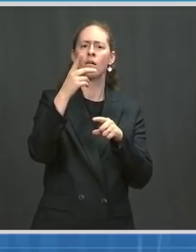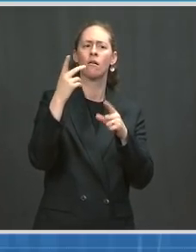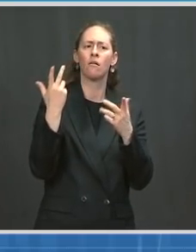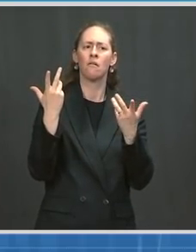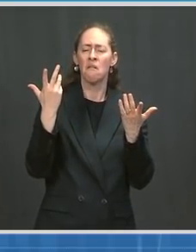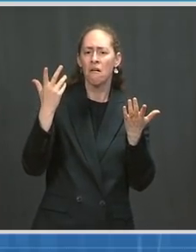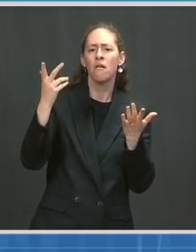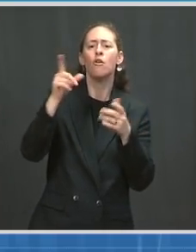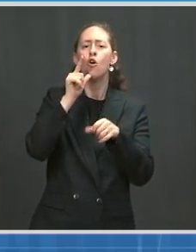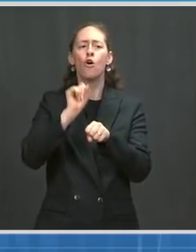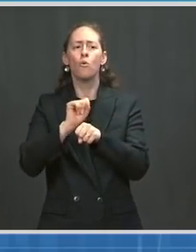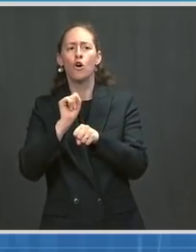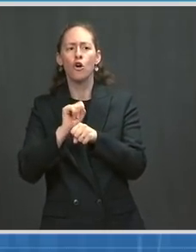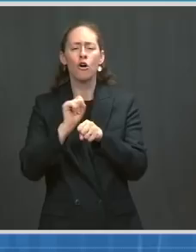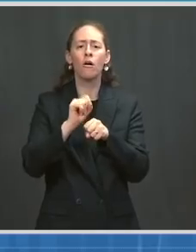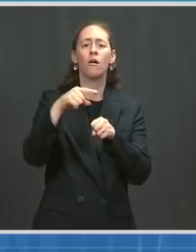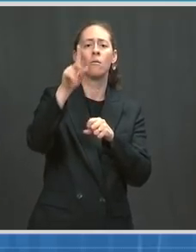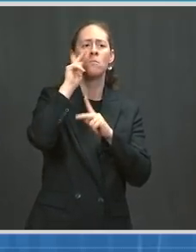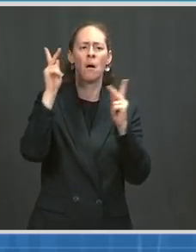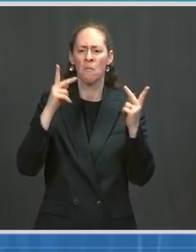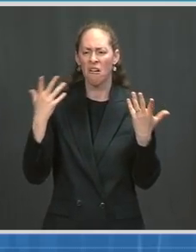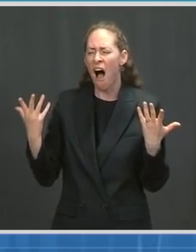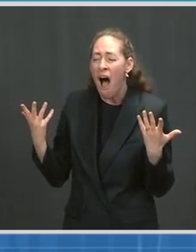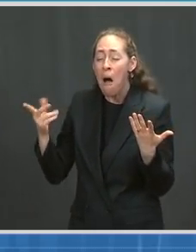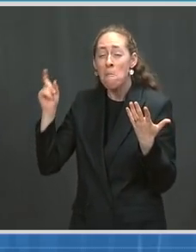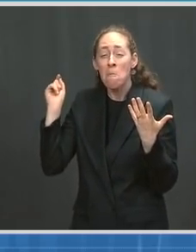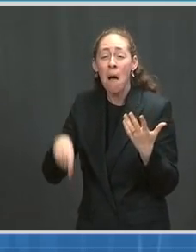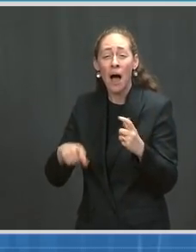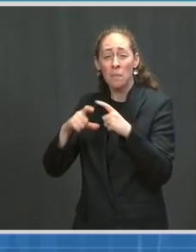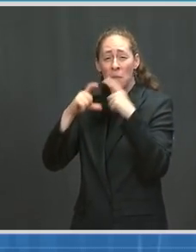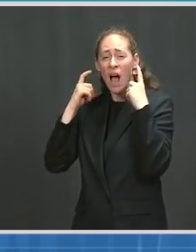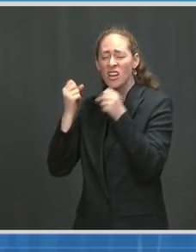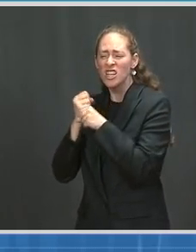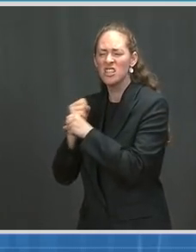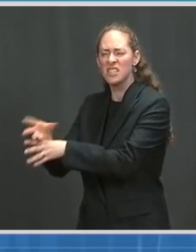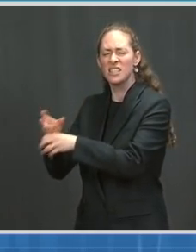And, I mean, I know Governor Phil Murphy says that, you know, it's not fair to ask a frontline worker